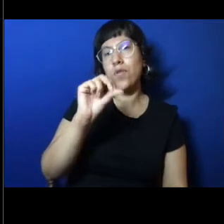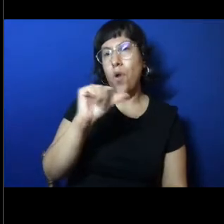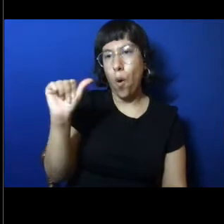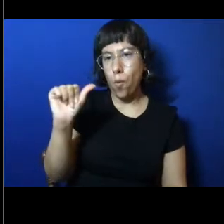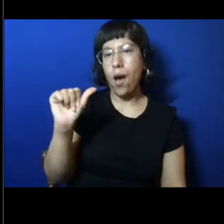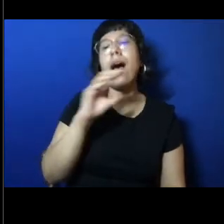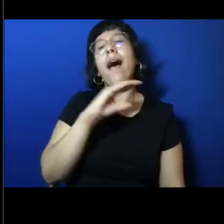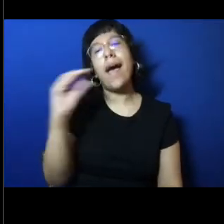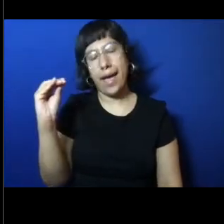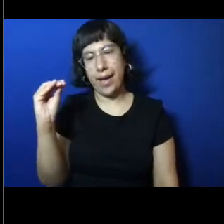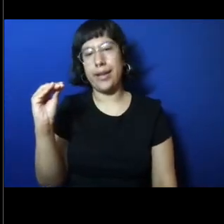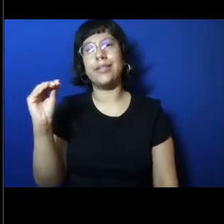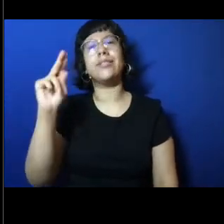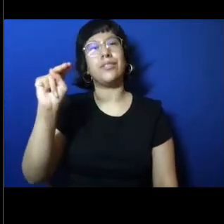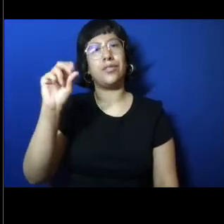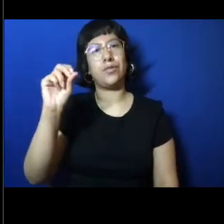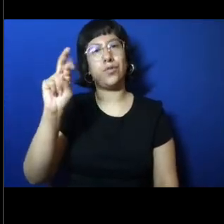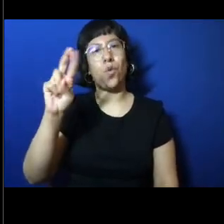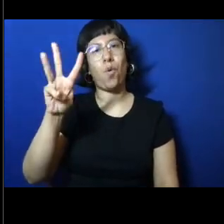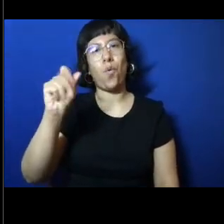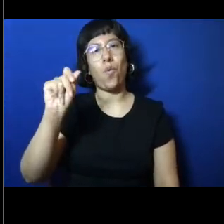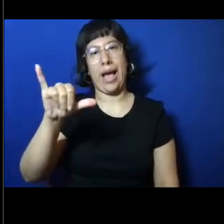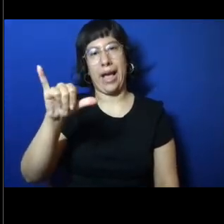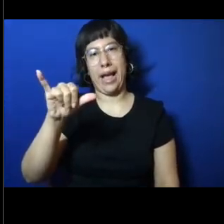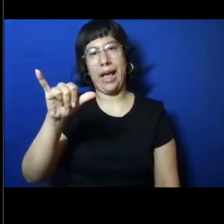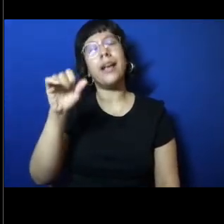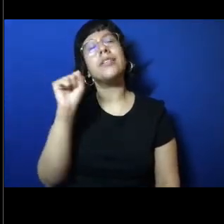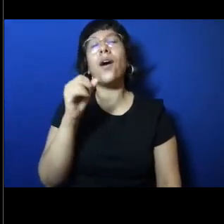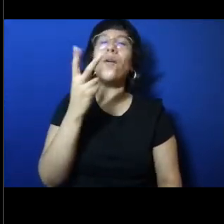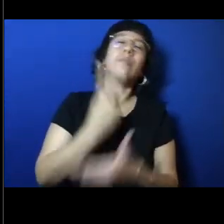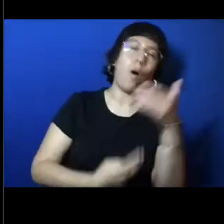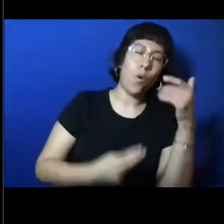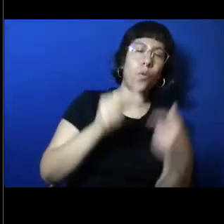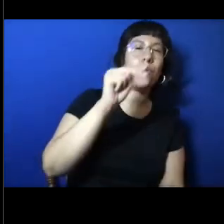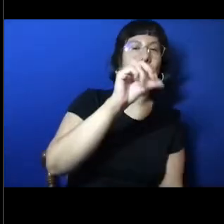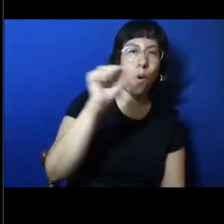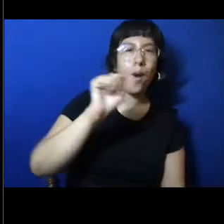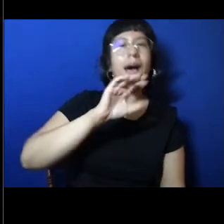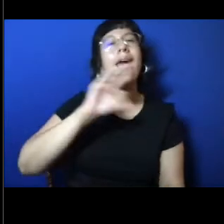And so they actually are kind of shuttling between the two. [Nicole] Gotcha. Gotcha.